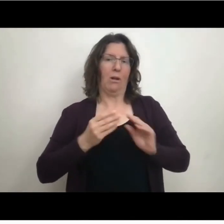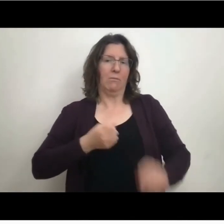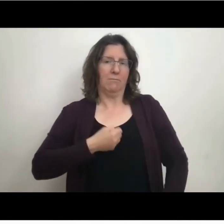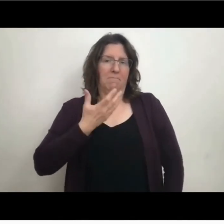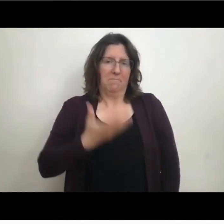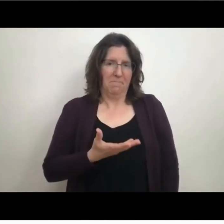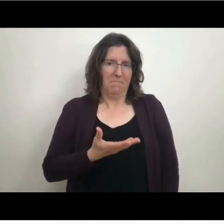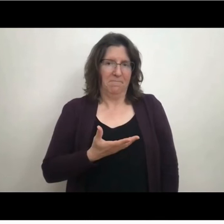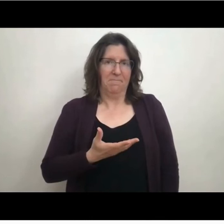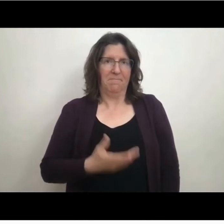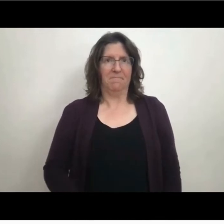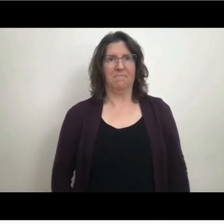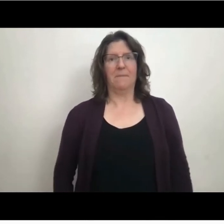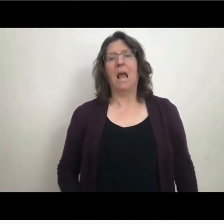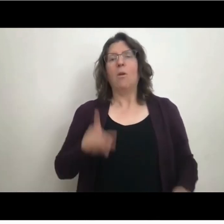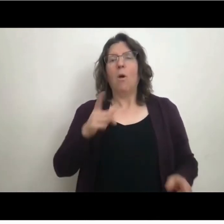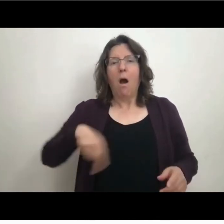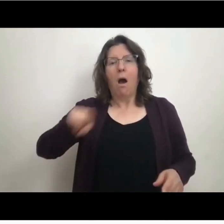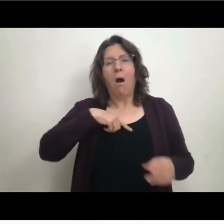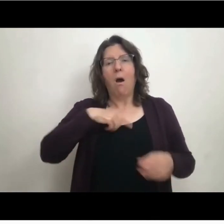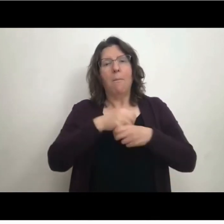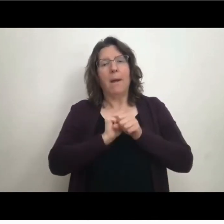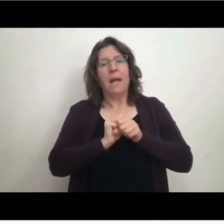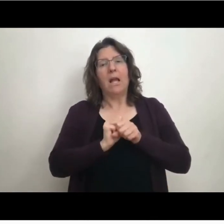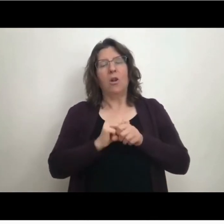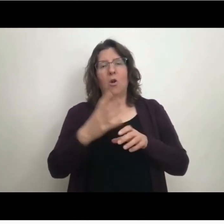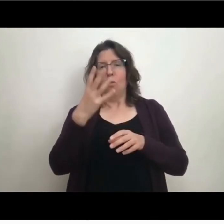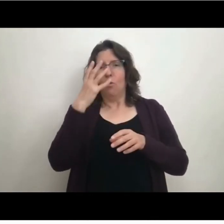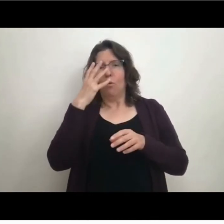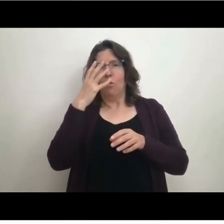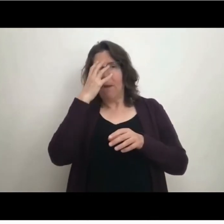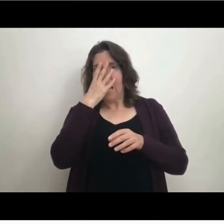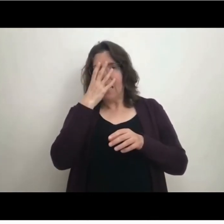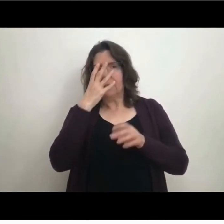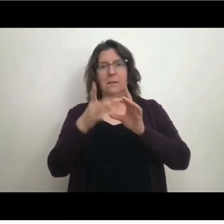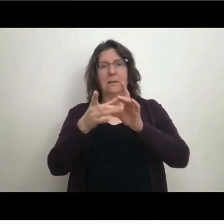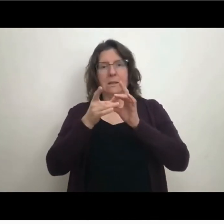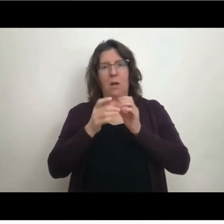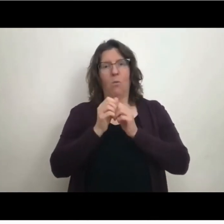This is her story, and what she decided to share.